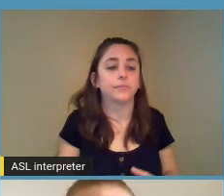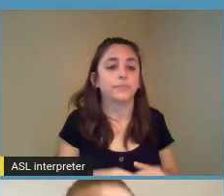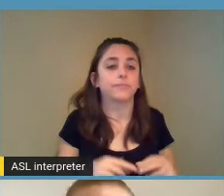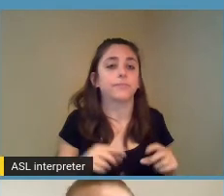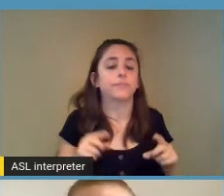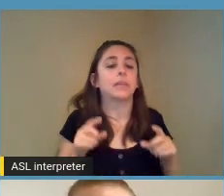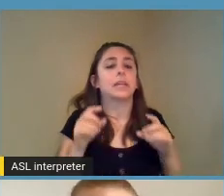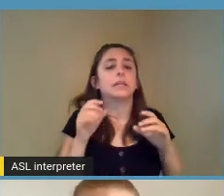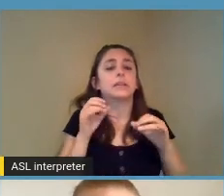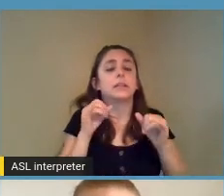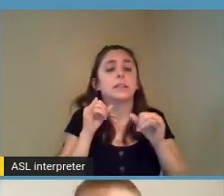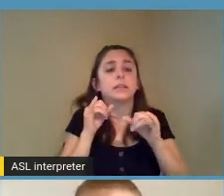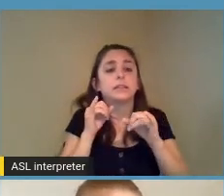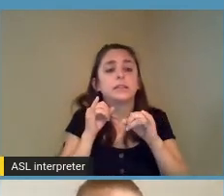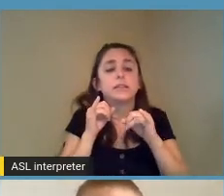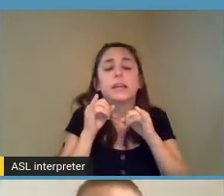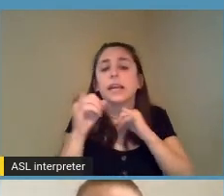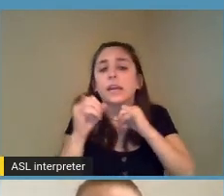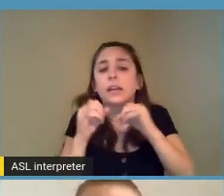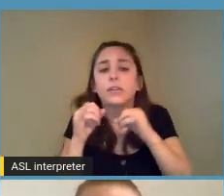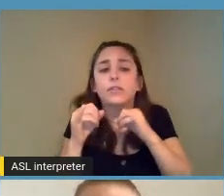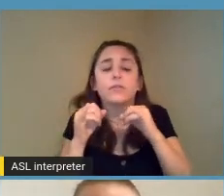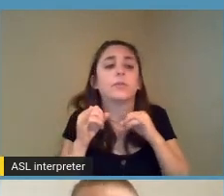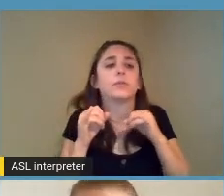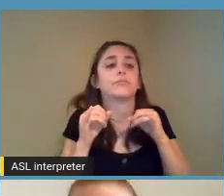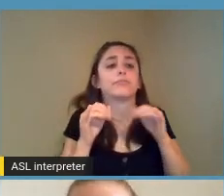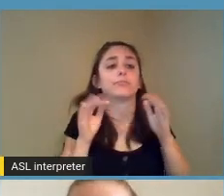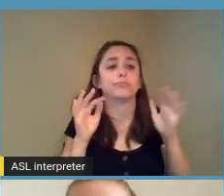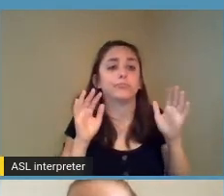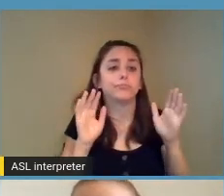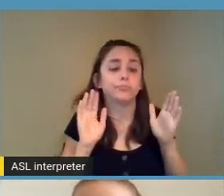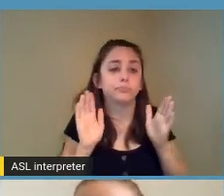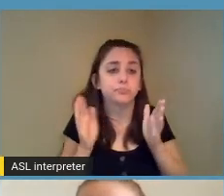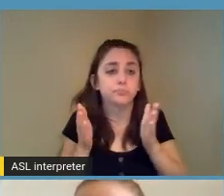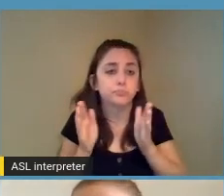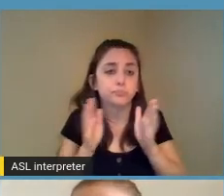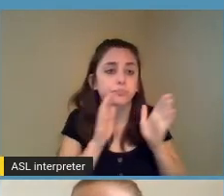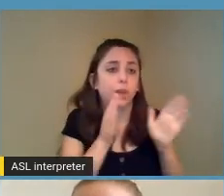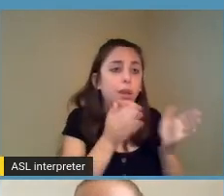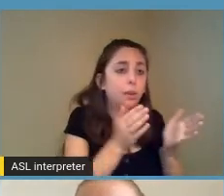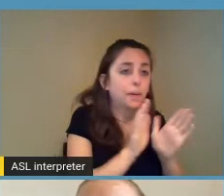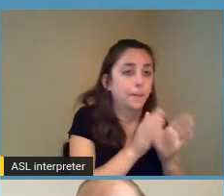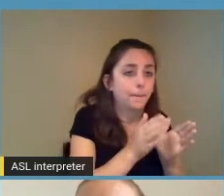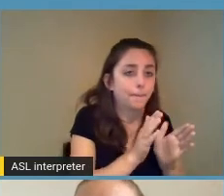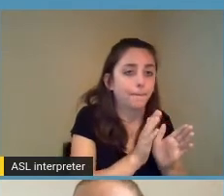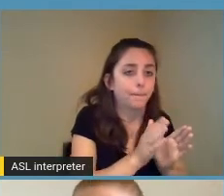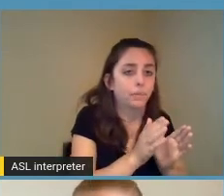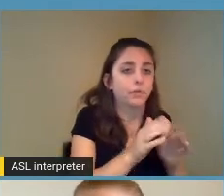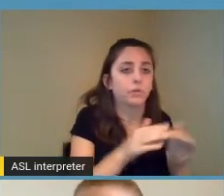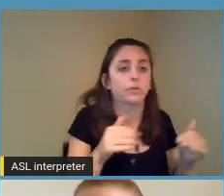more like whittling down something like this image of wood whittling down to what you want